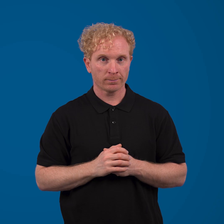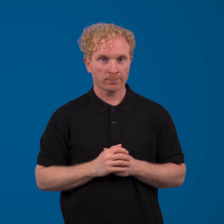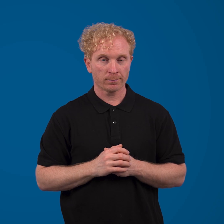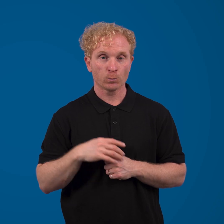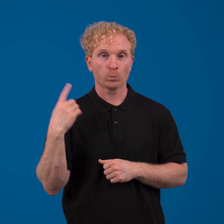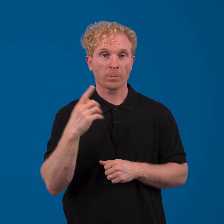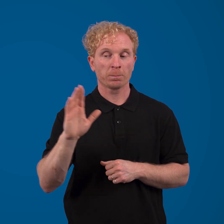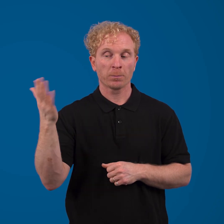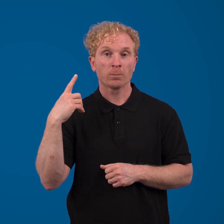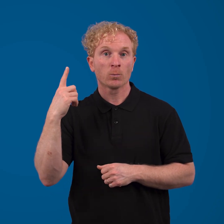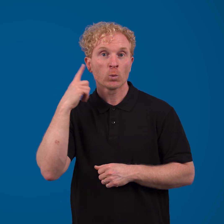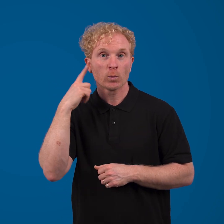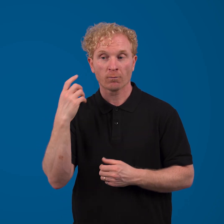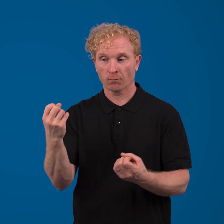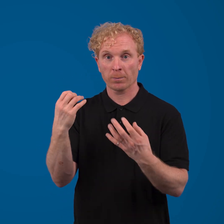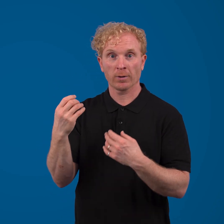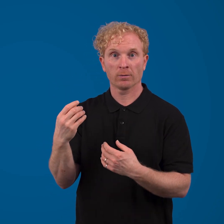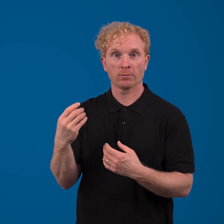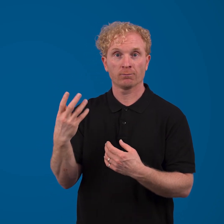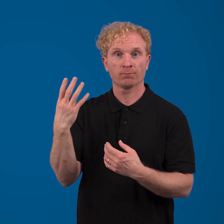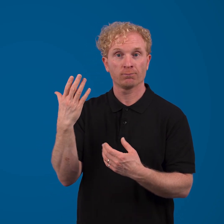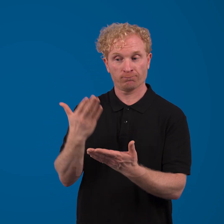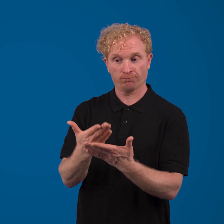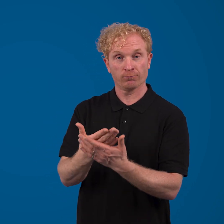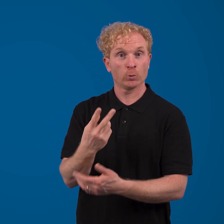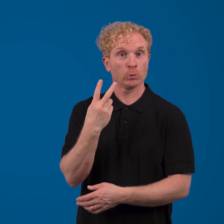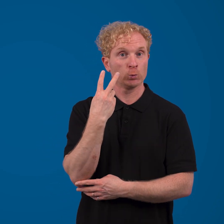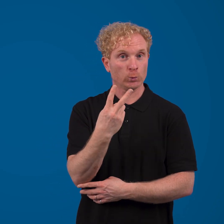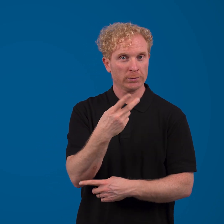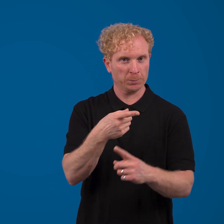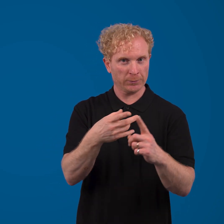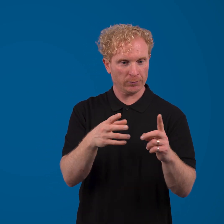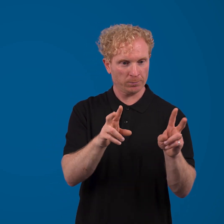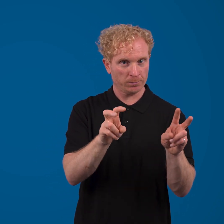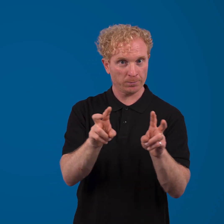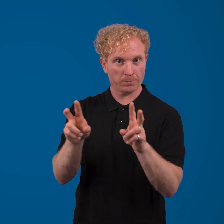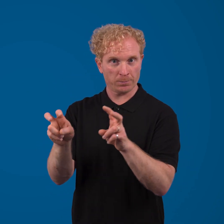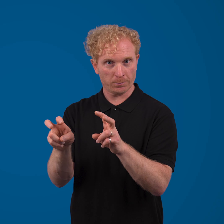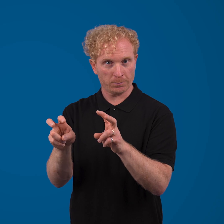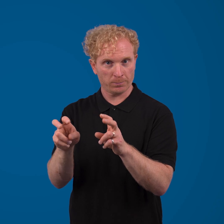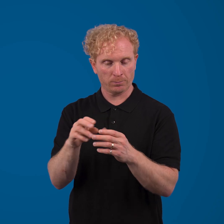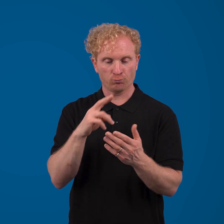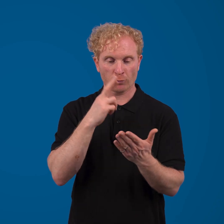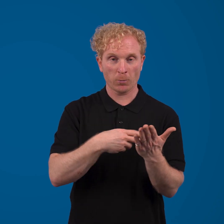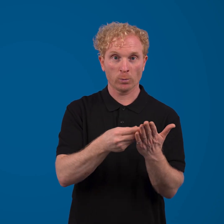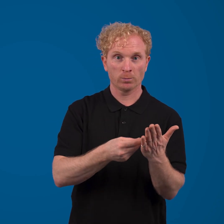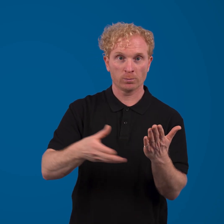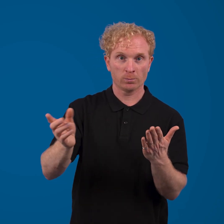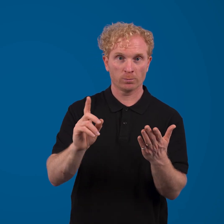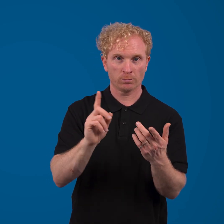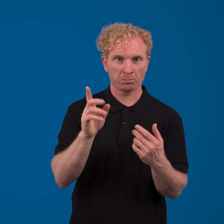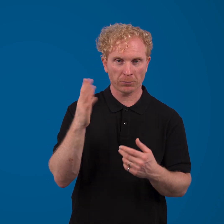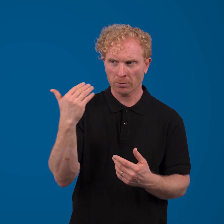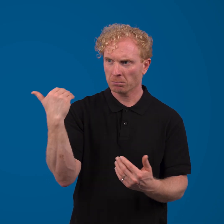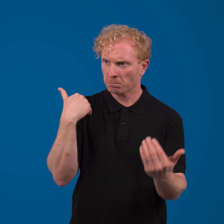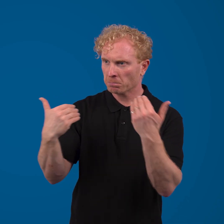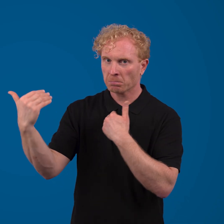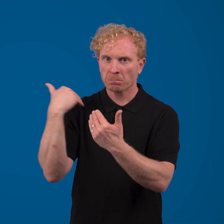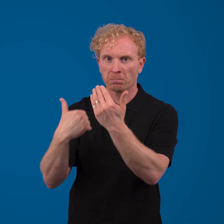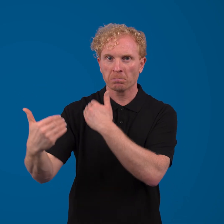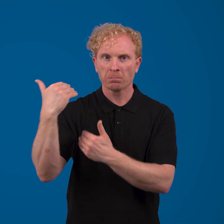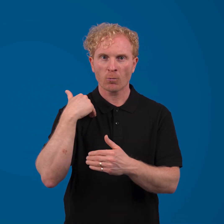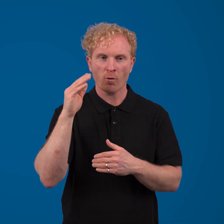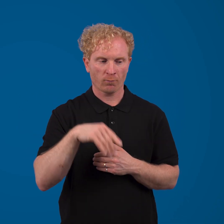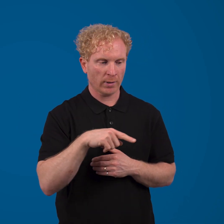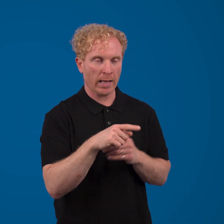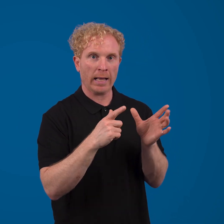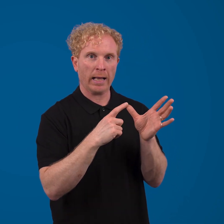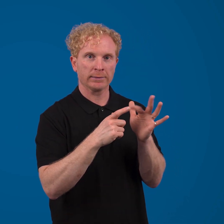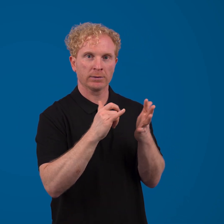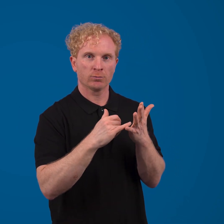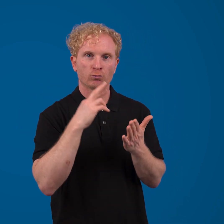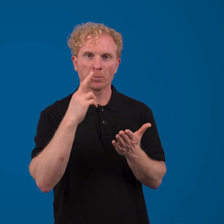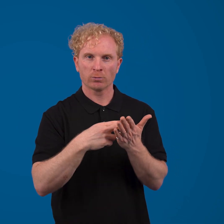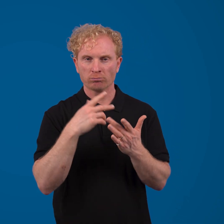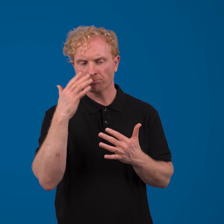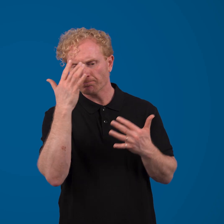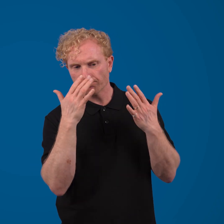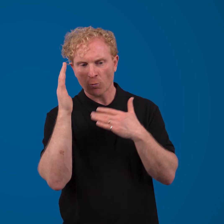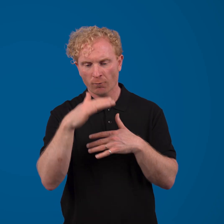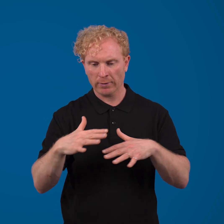We heard feedback on two specific aspects of reporting: there were calls for ADS reporting to reflect